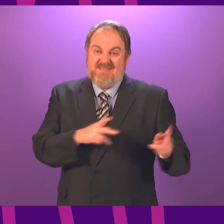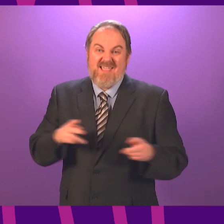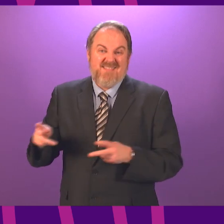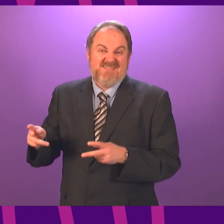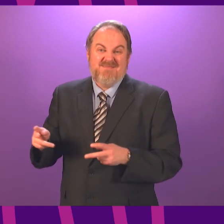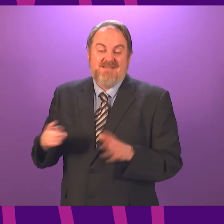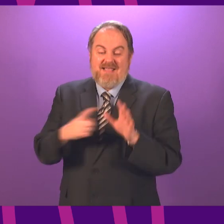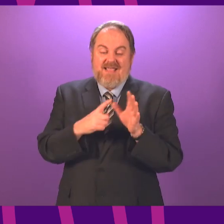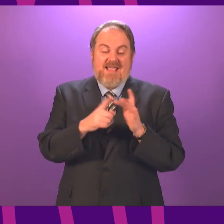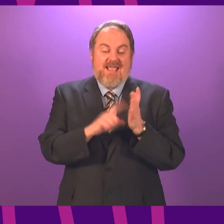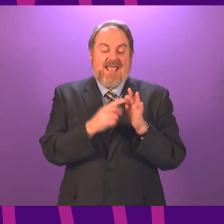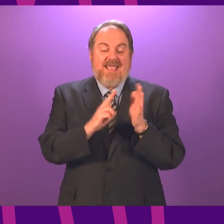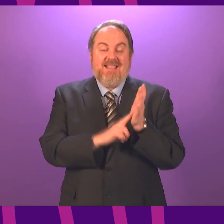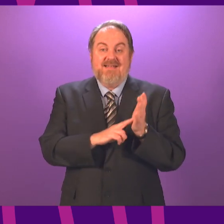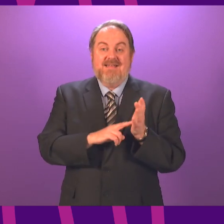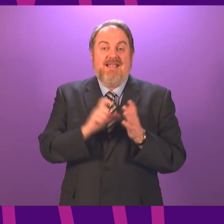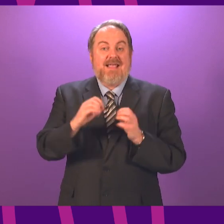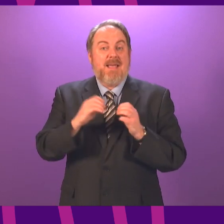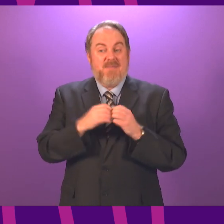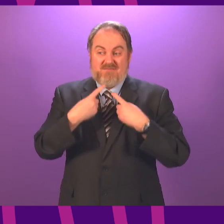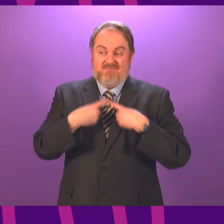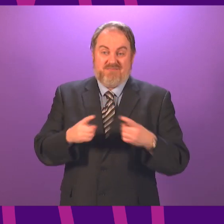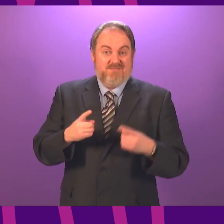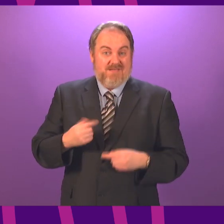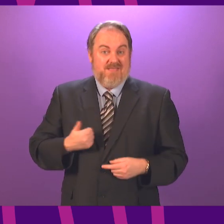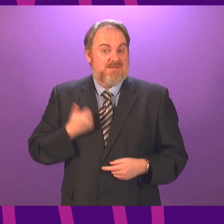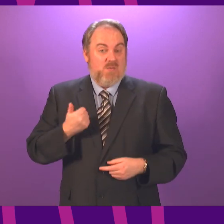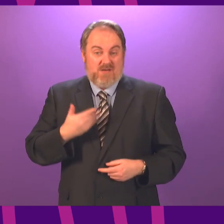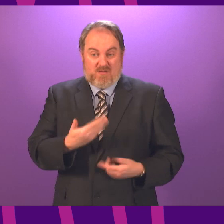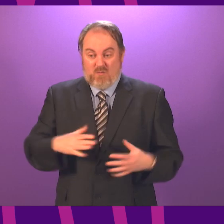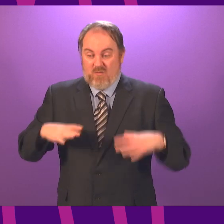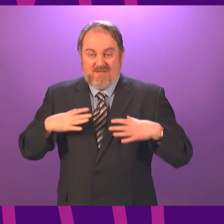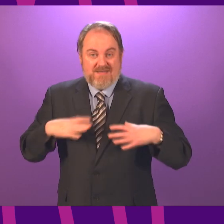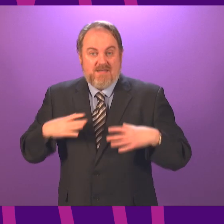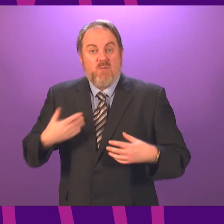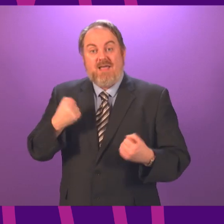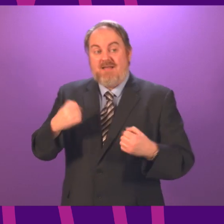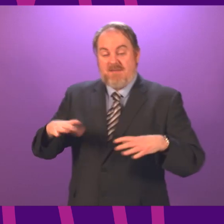on those statistics this morning. We had a pre-existing plan of work, which focused on